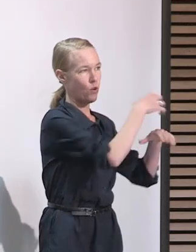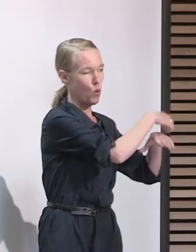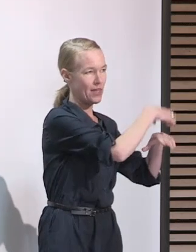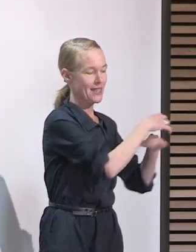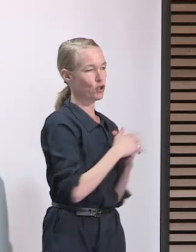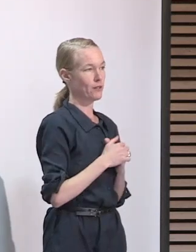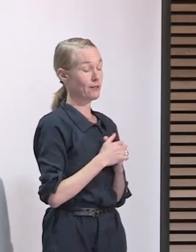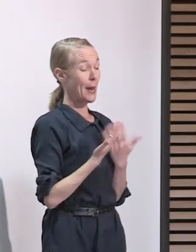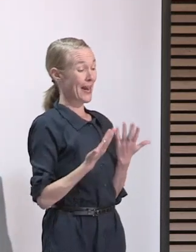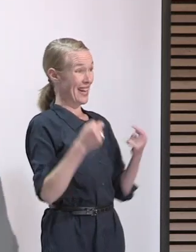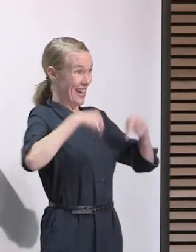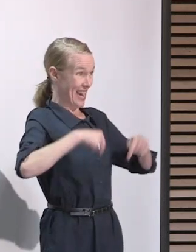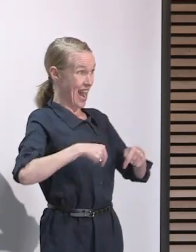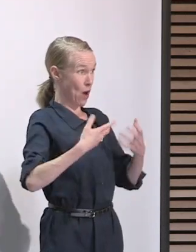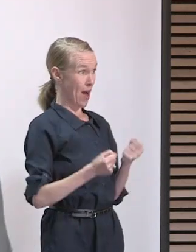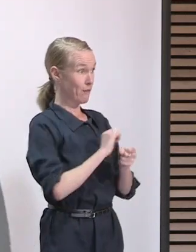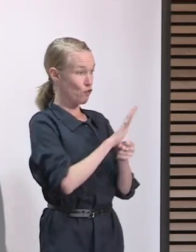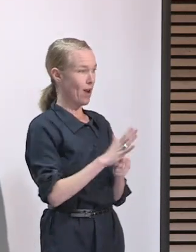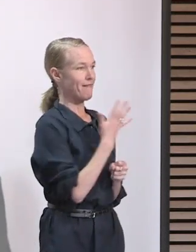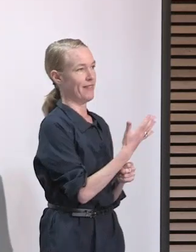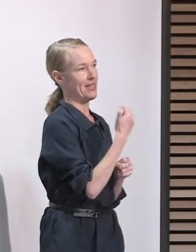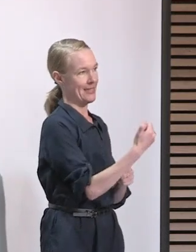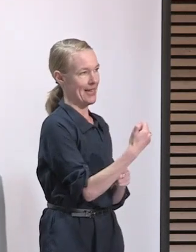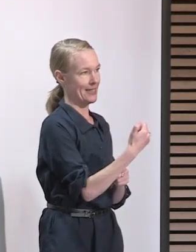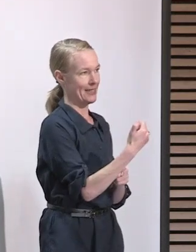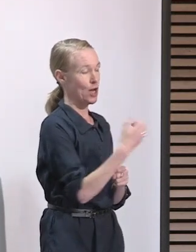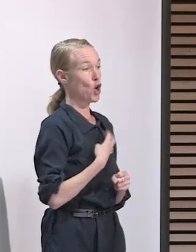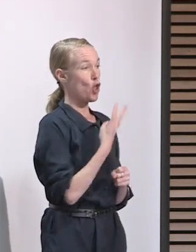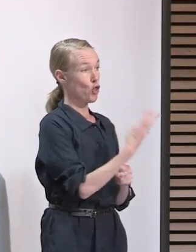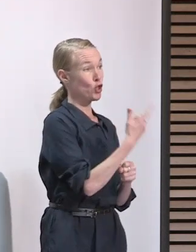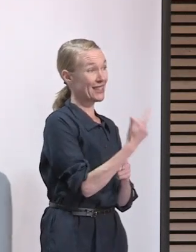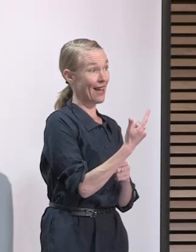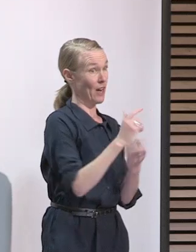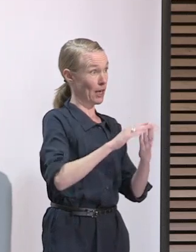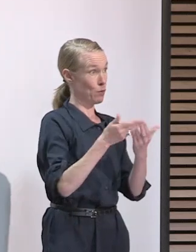the World Health Organization and our number of active cases